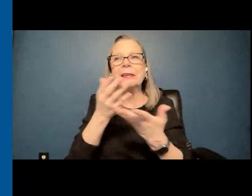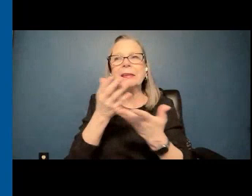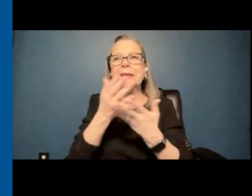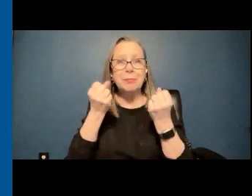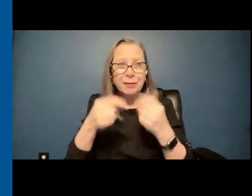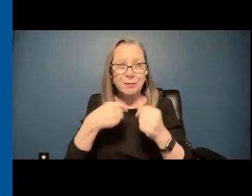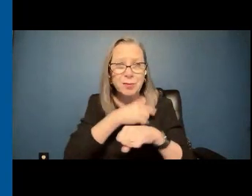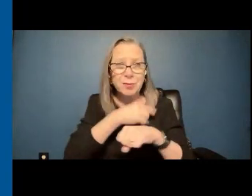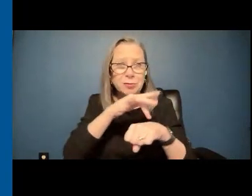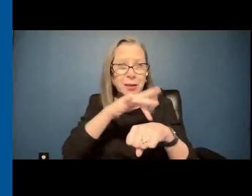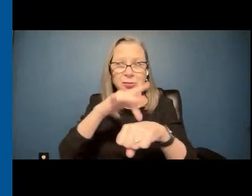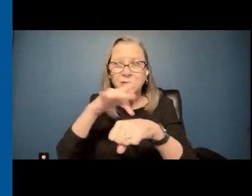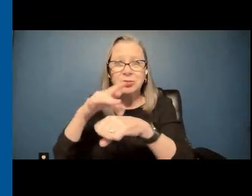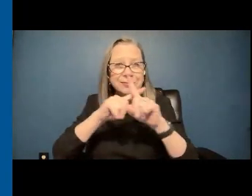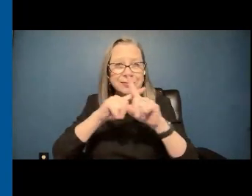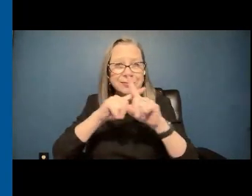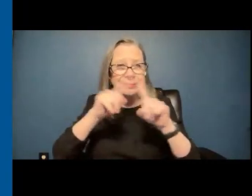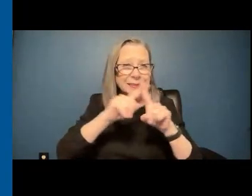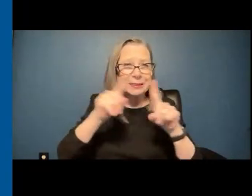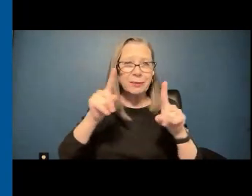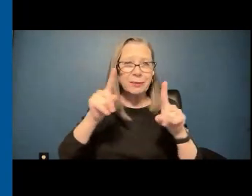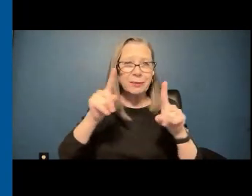parts of the elephant, to use the the sort of metaphor.